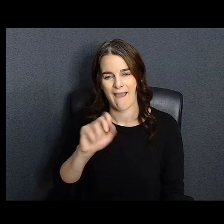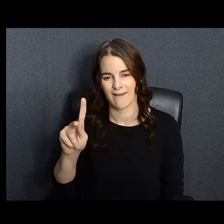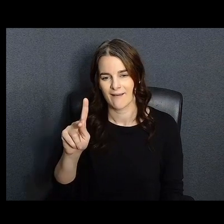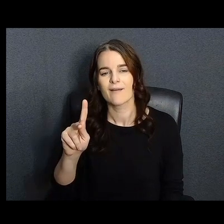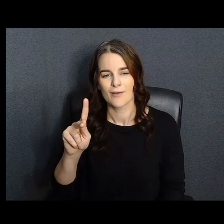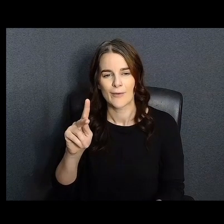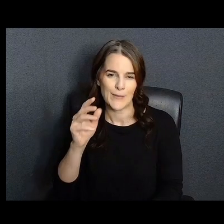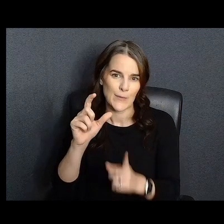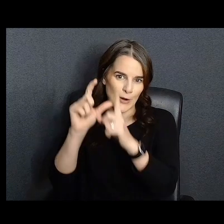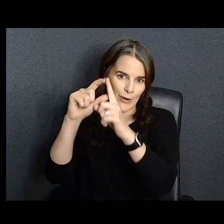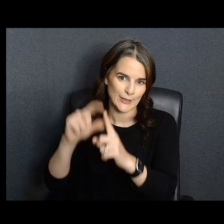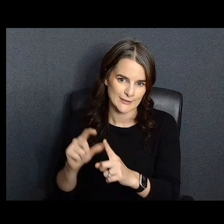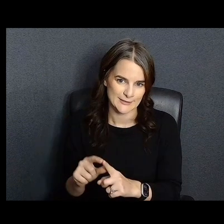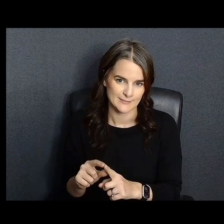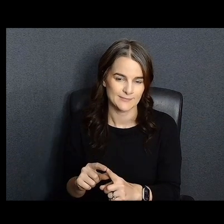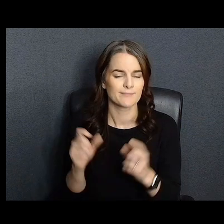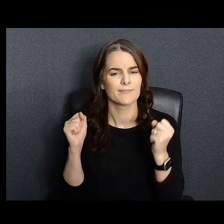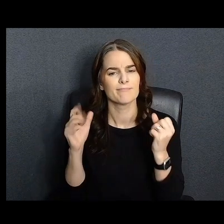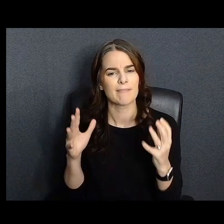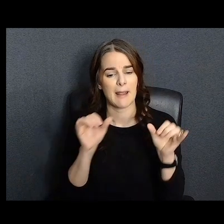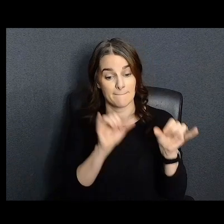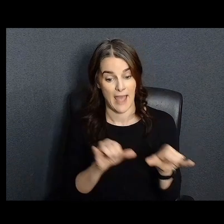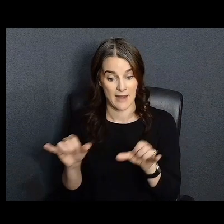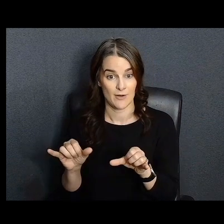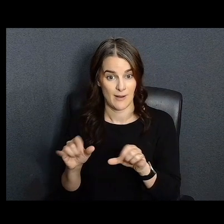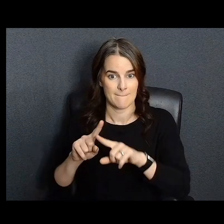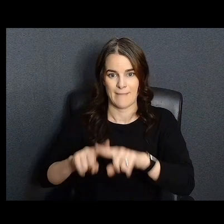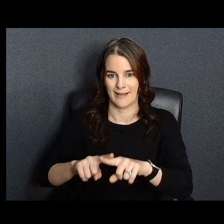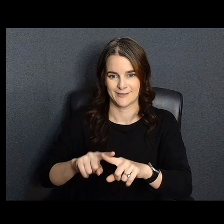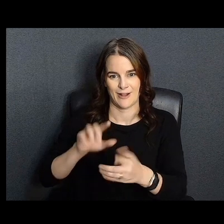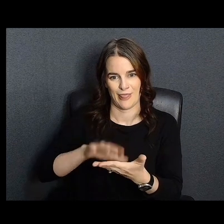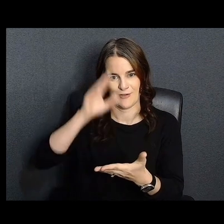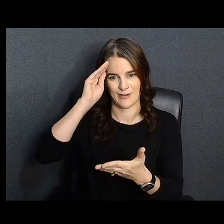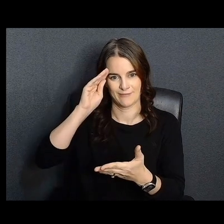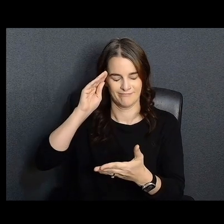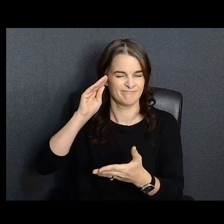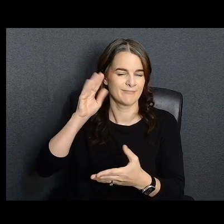So there's a lot of pattern based learning that goes into this.